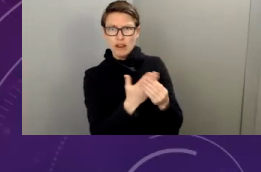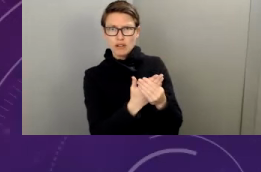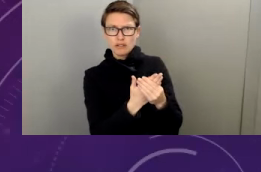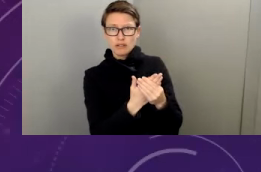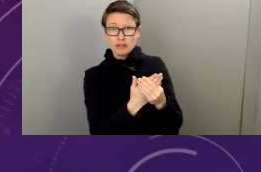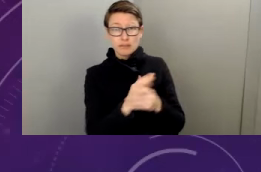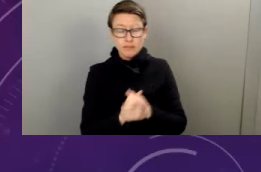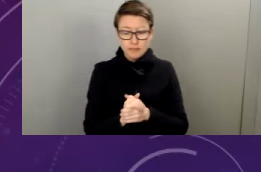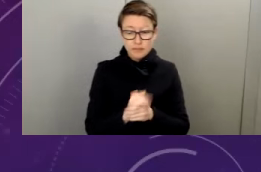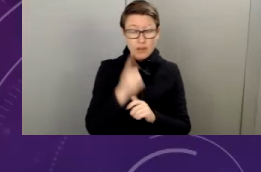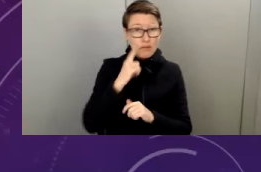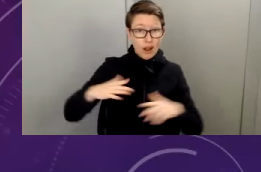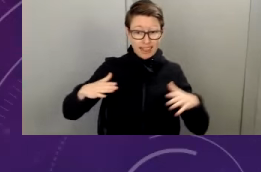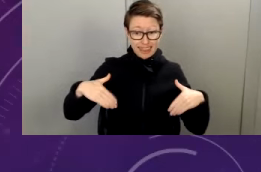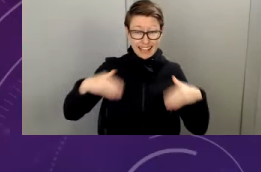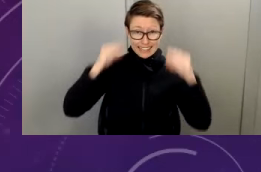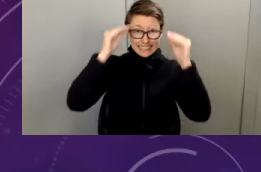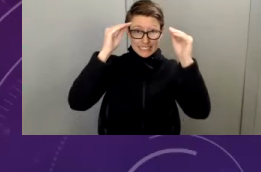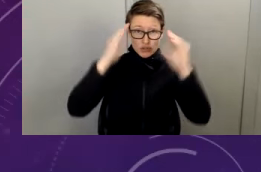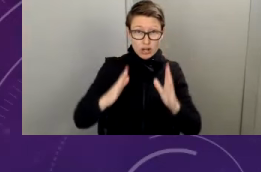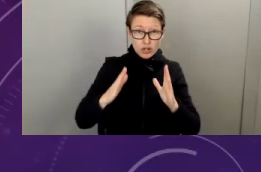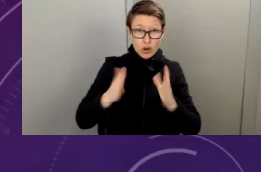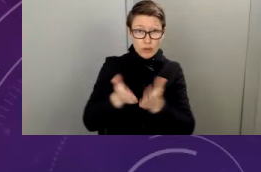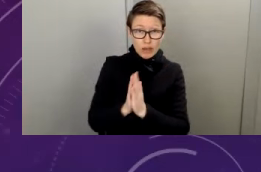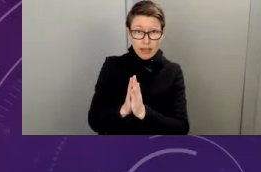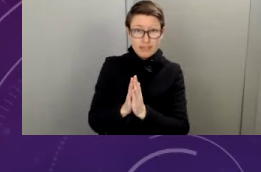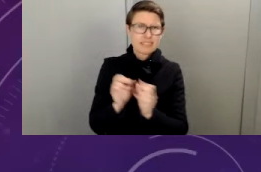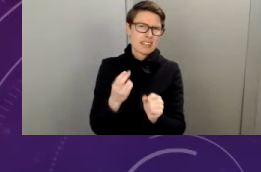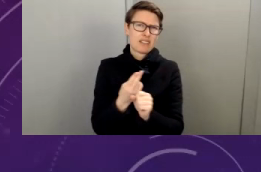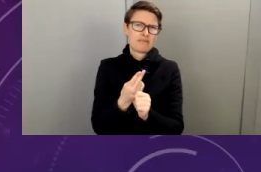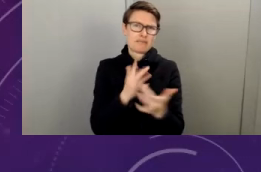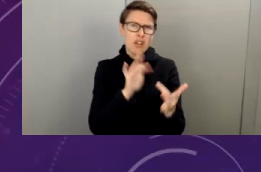you would request that at records. Also, if you have any questions or need assistance.